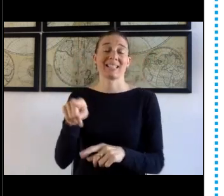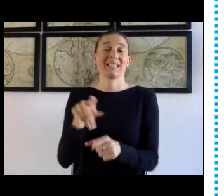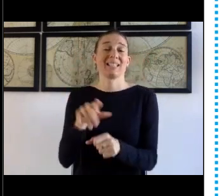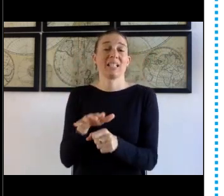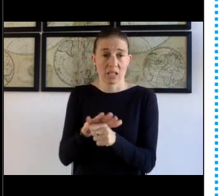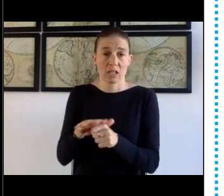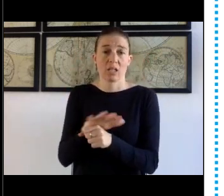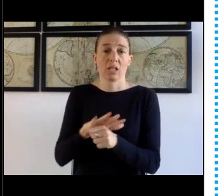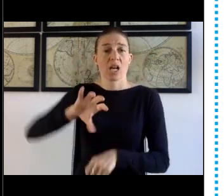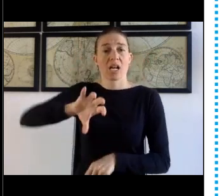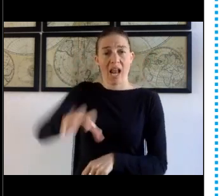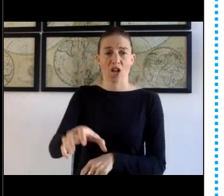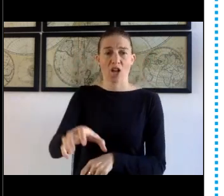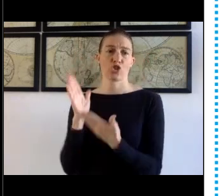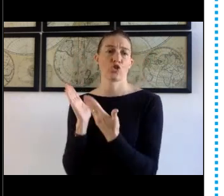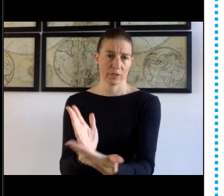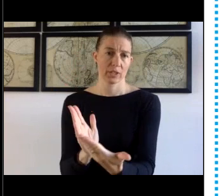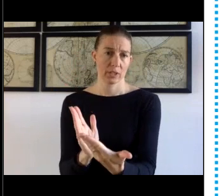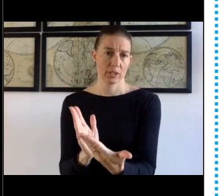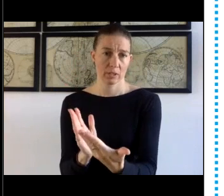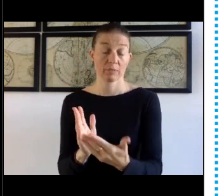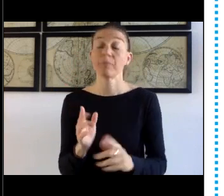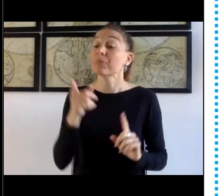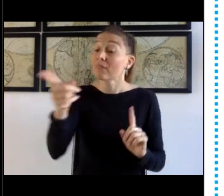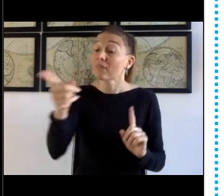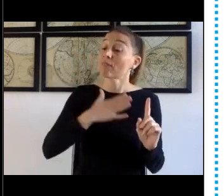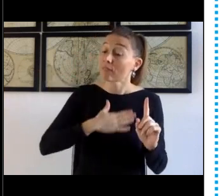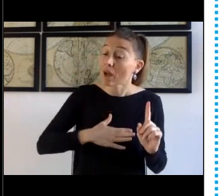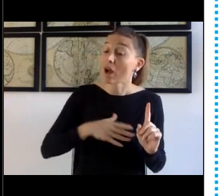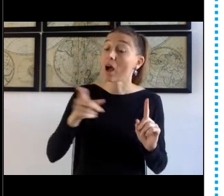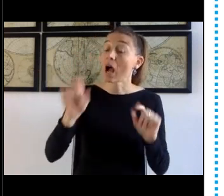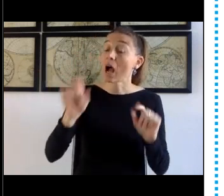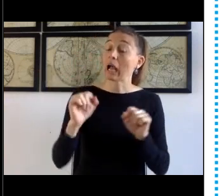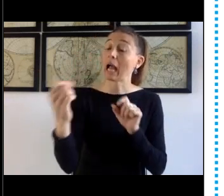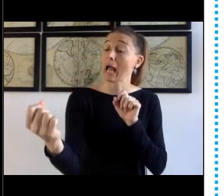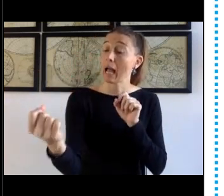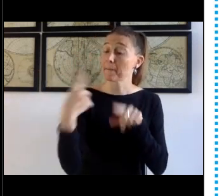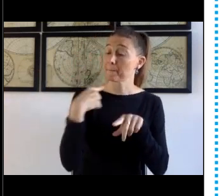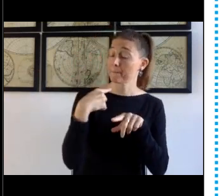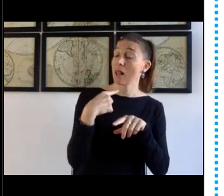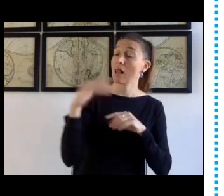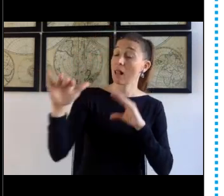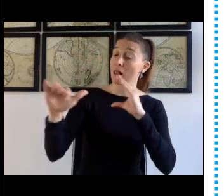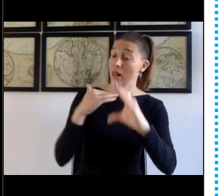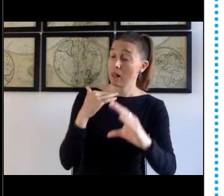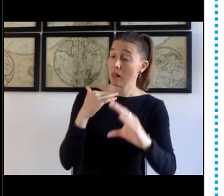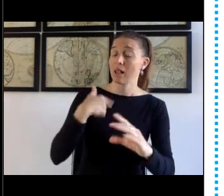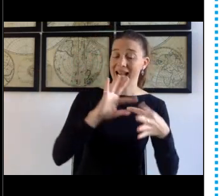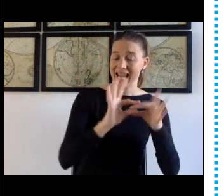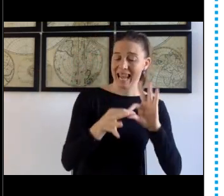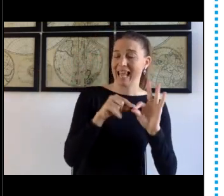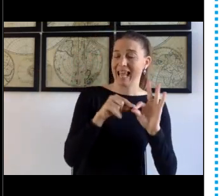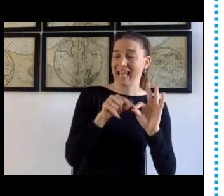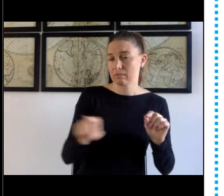If you send us an email we can send you a link with your national equality body.